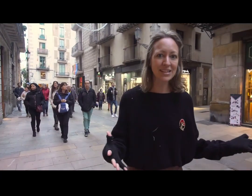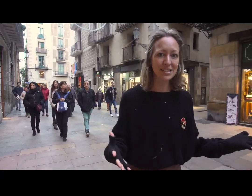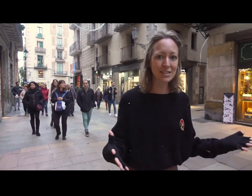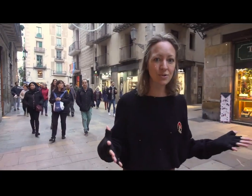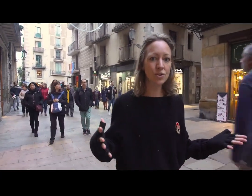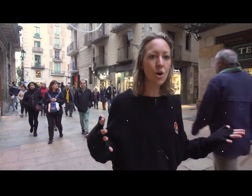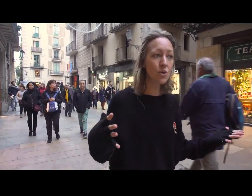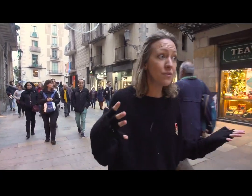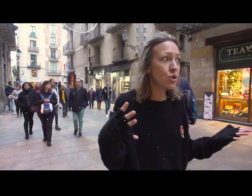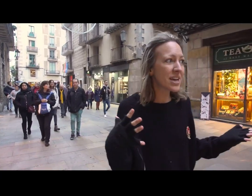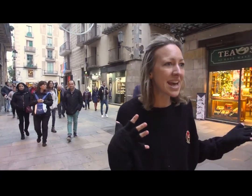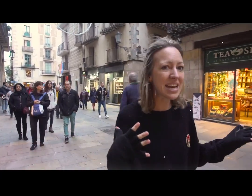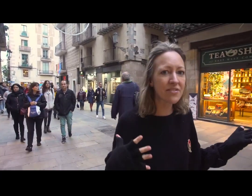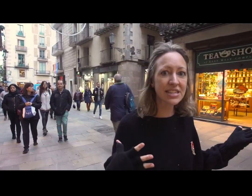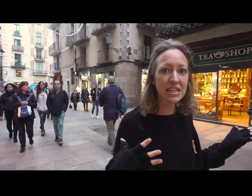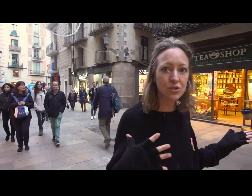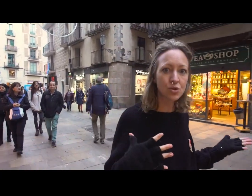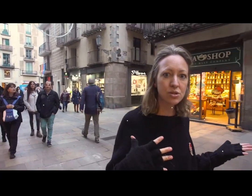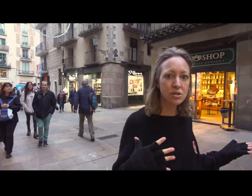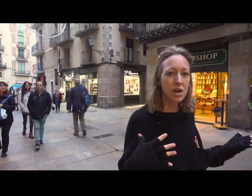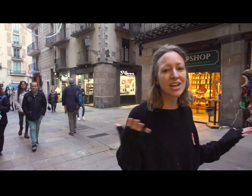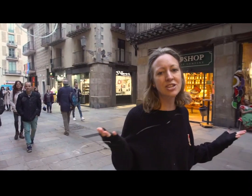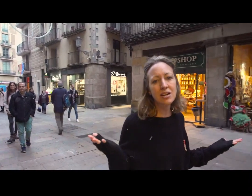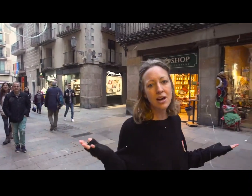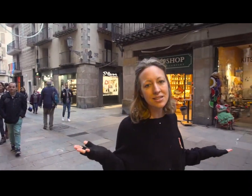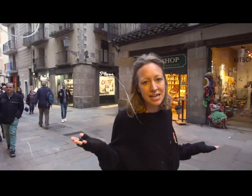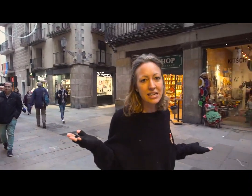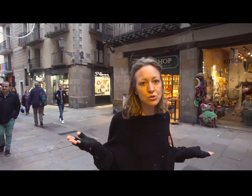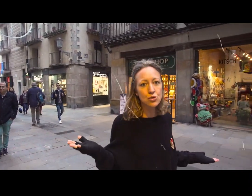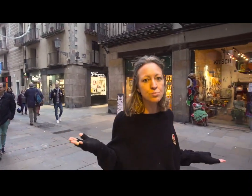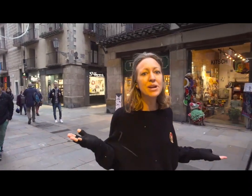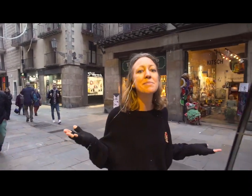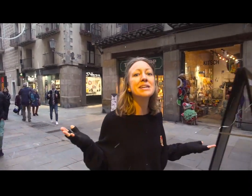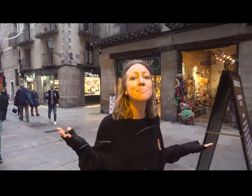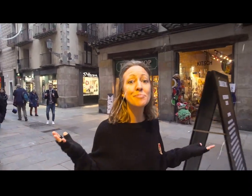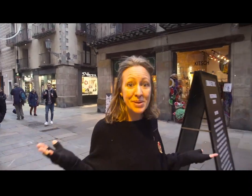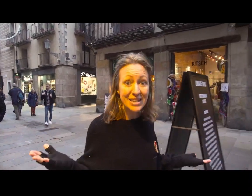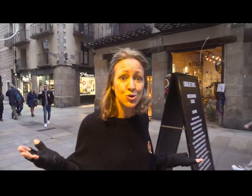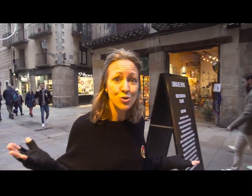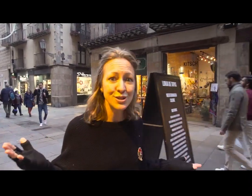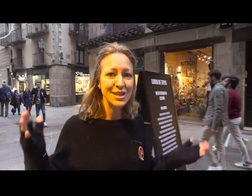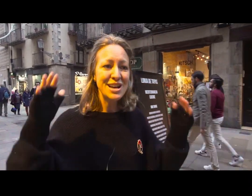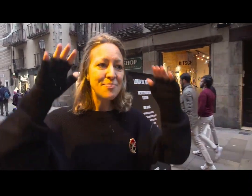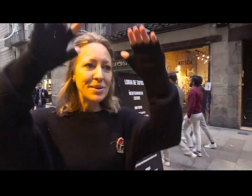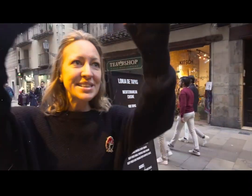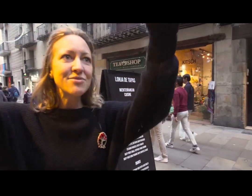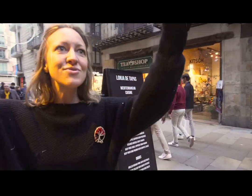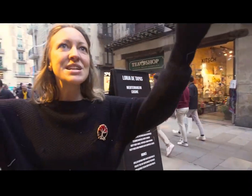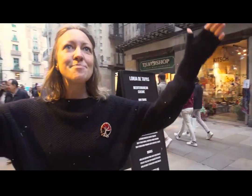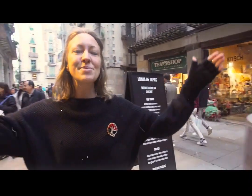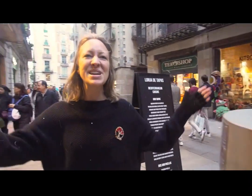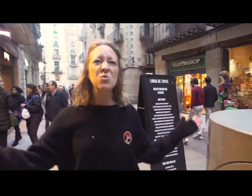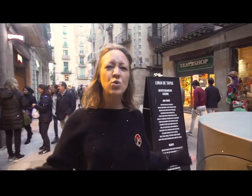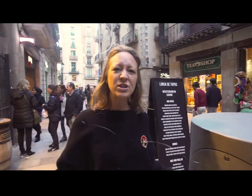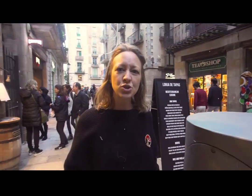In fact if you look into any of these little doors (in fact I mean big, wooden doors!)